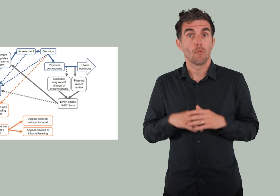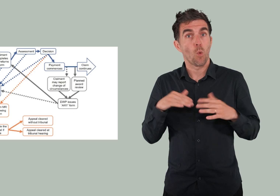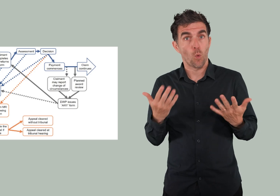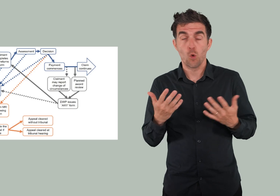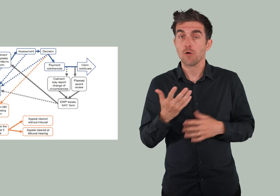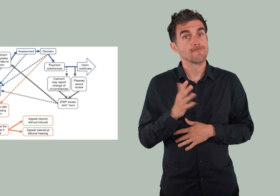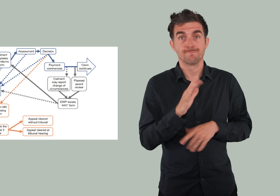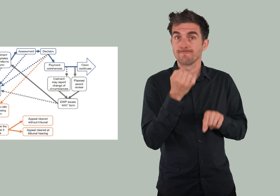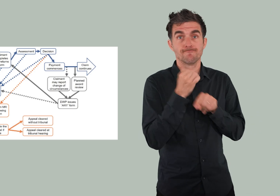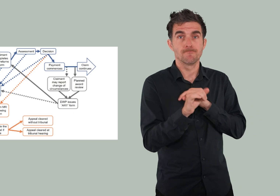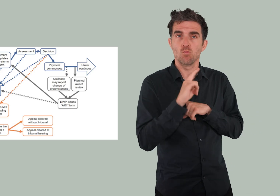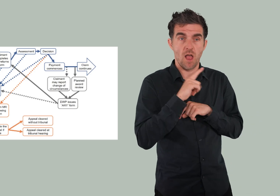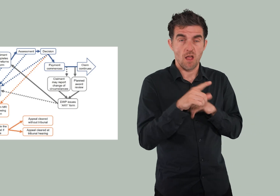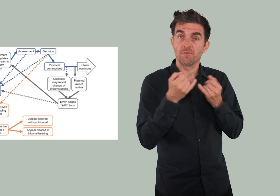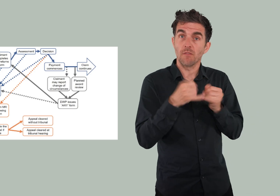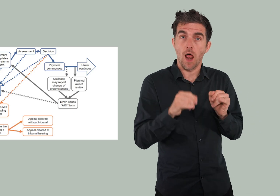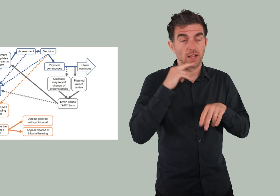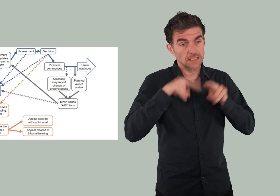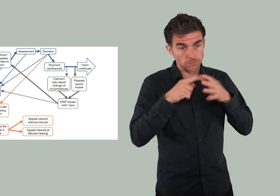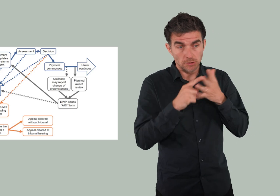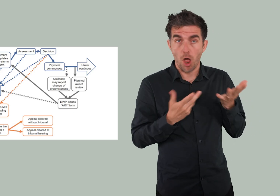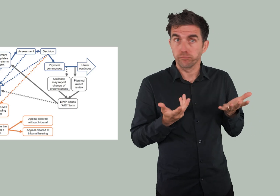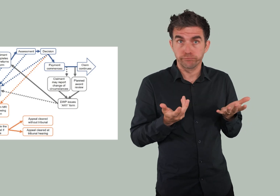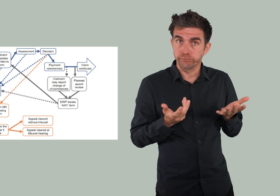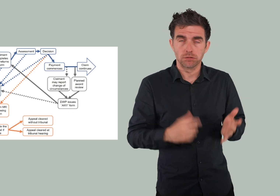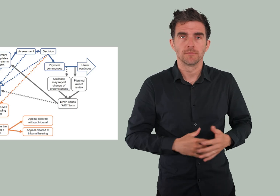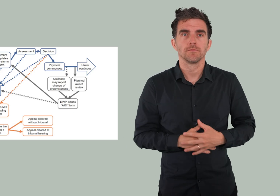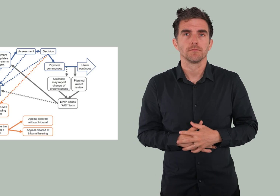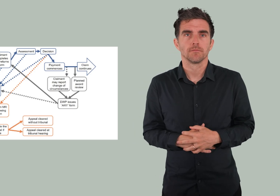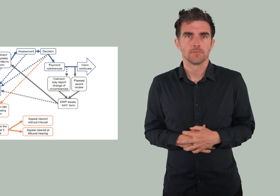or b) a disallowance due to failing the assessment.